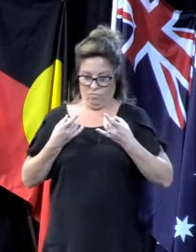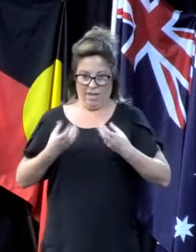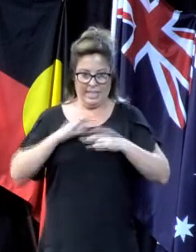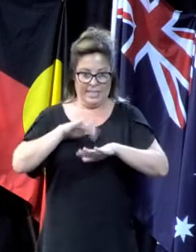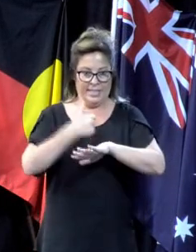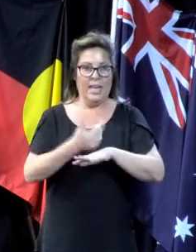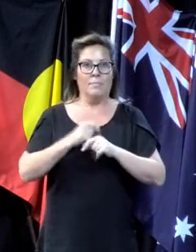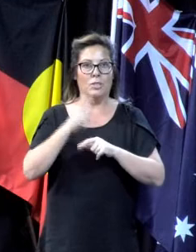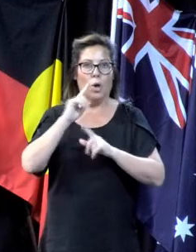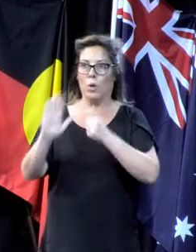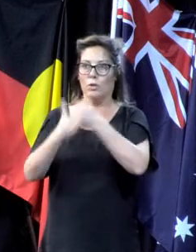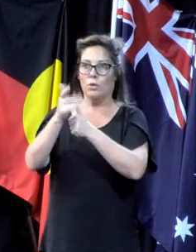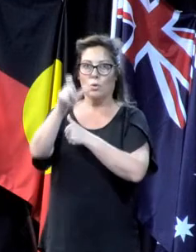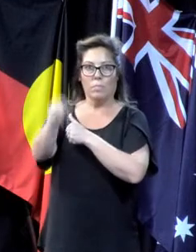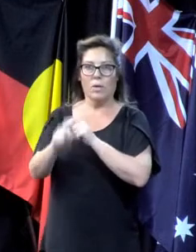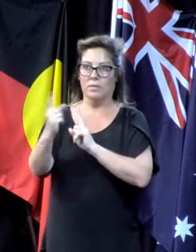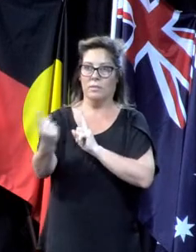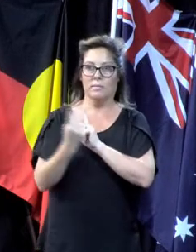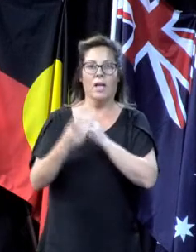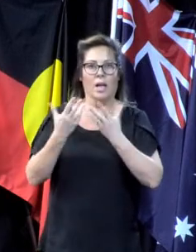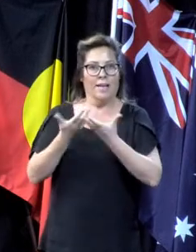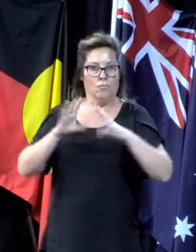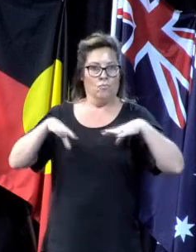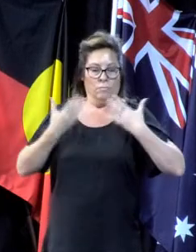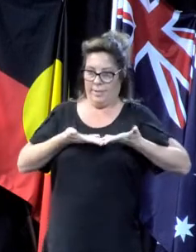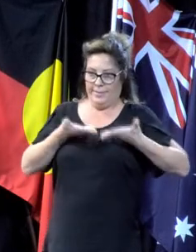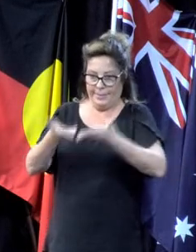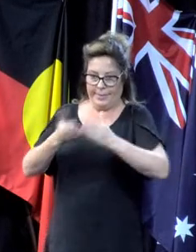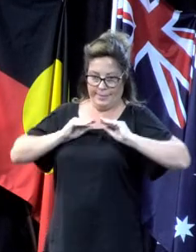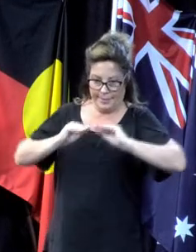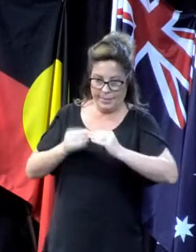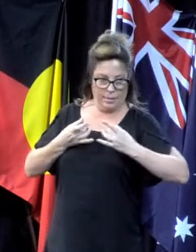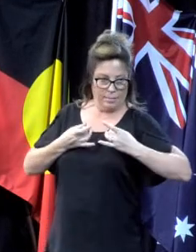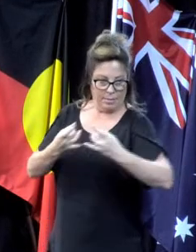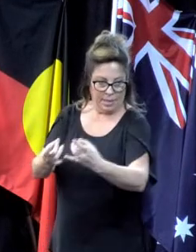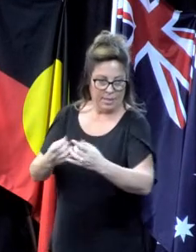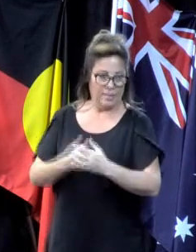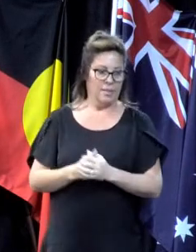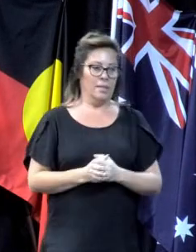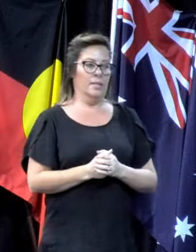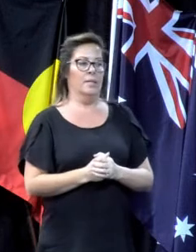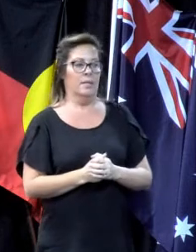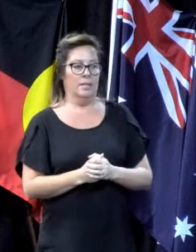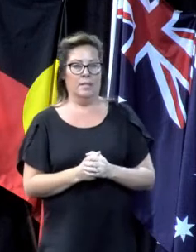Likewise, with staff who are at the school at a long-term basis, we need to